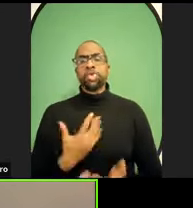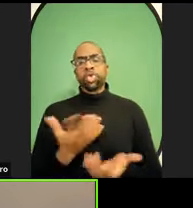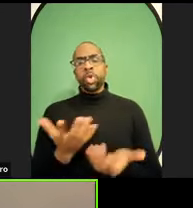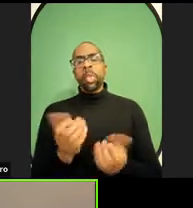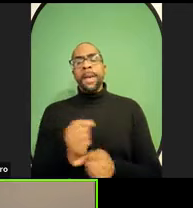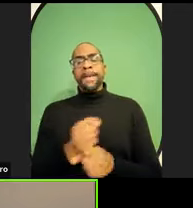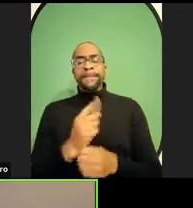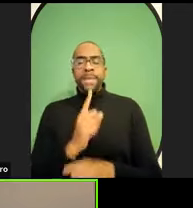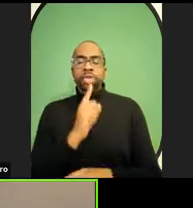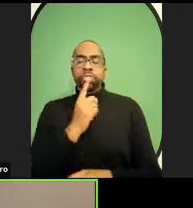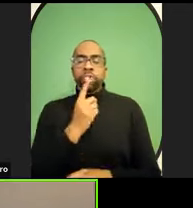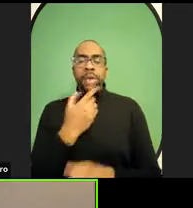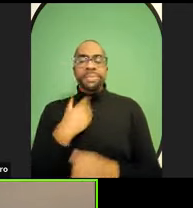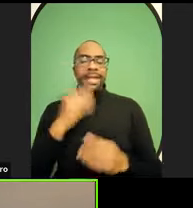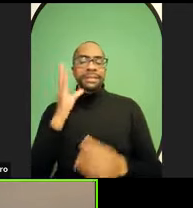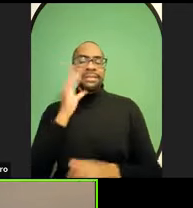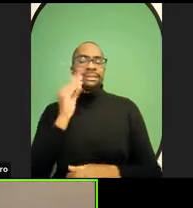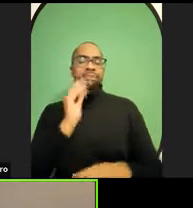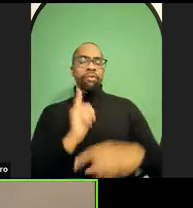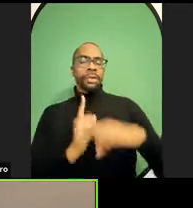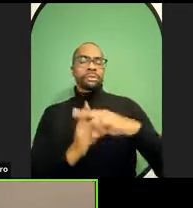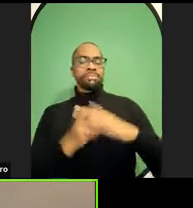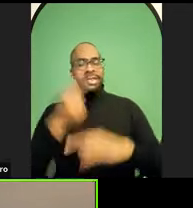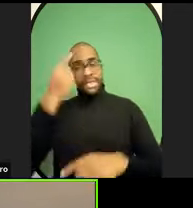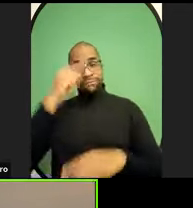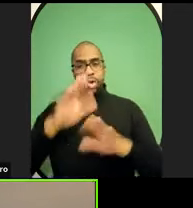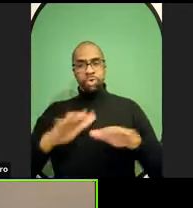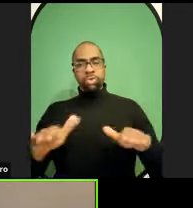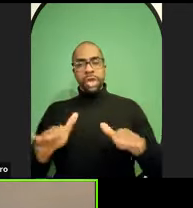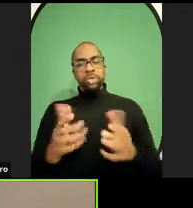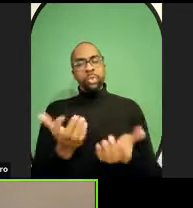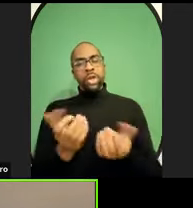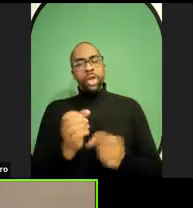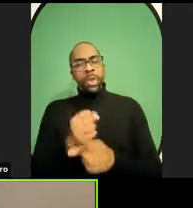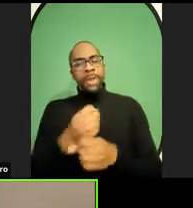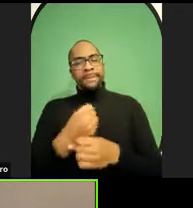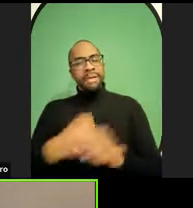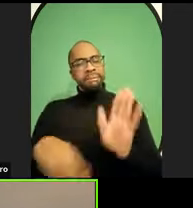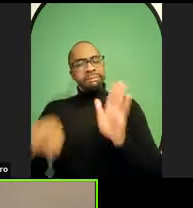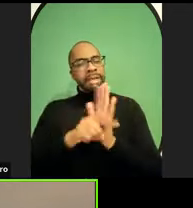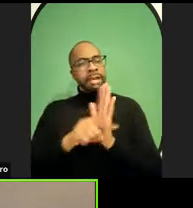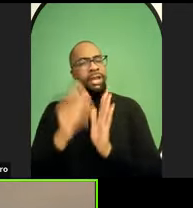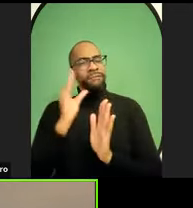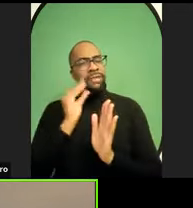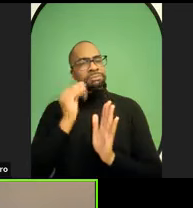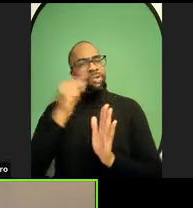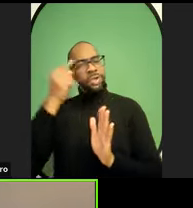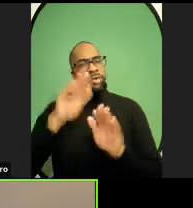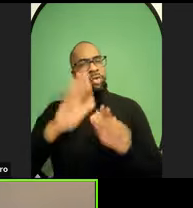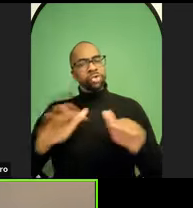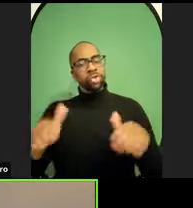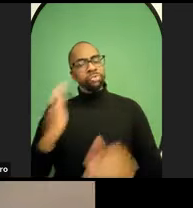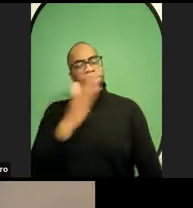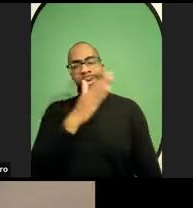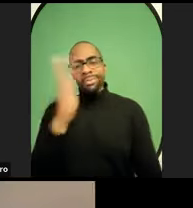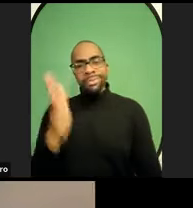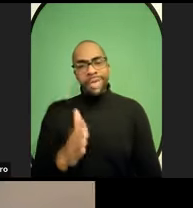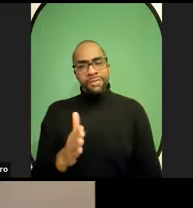we want to do everything and you don't want to do everything to make sure that the experience is positive for your child you don't. know we're not trying to create negative experience now